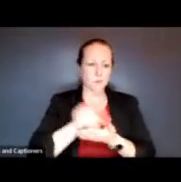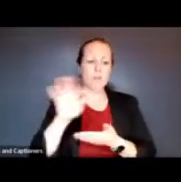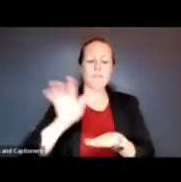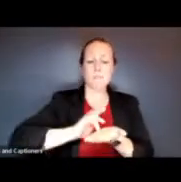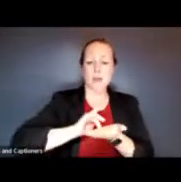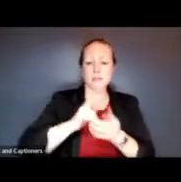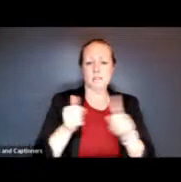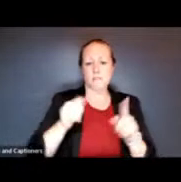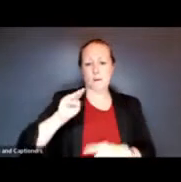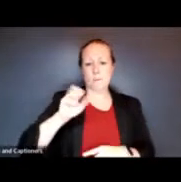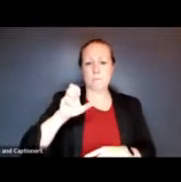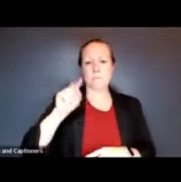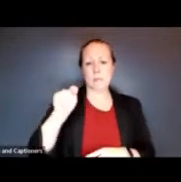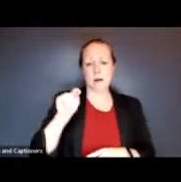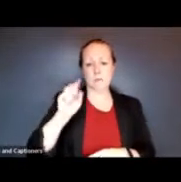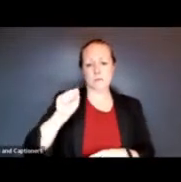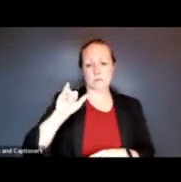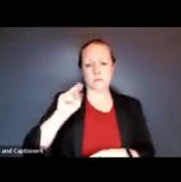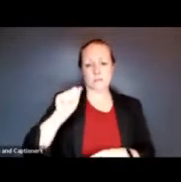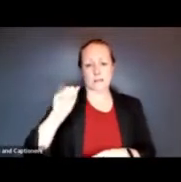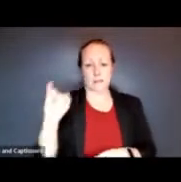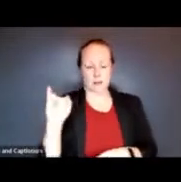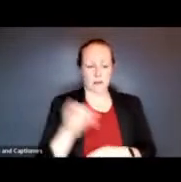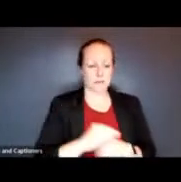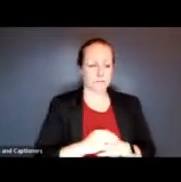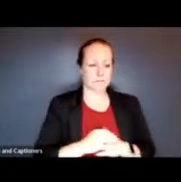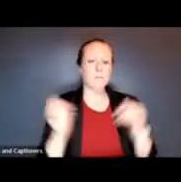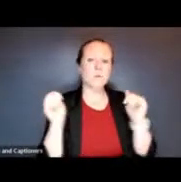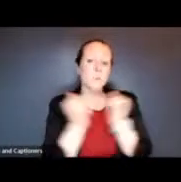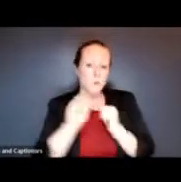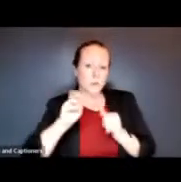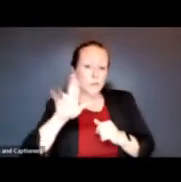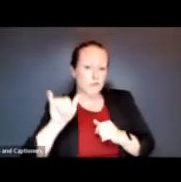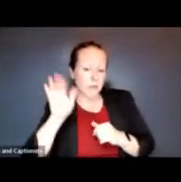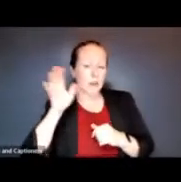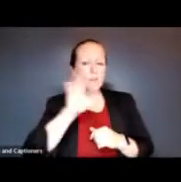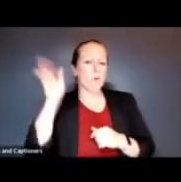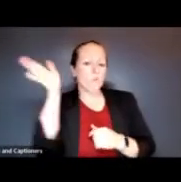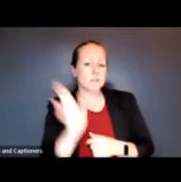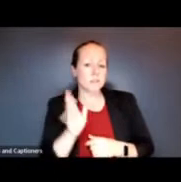Mount Sinai. Presenting with Maria will be Dr. Theo